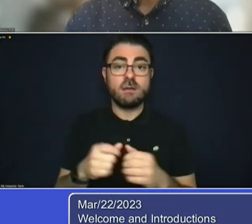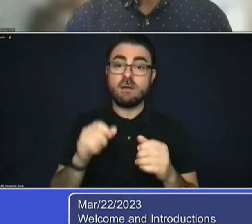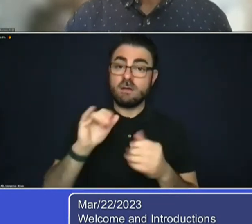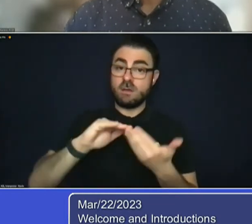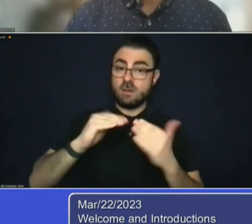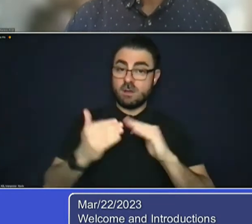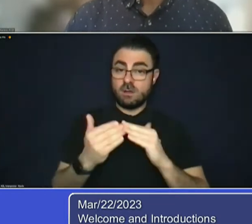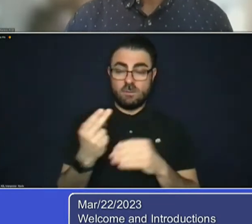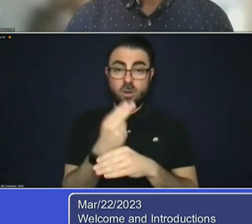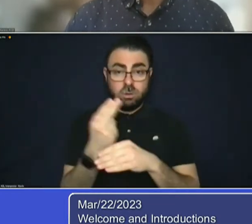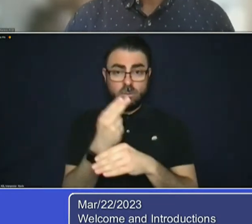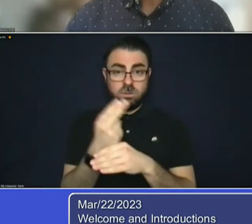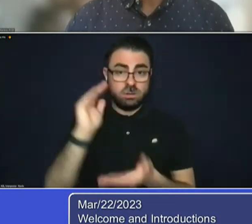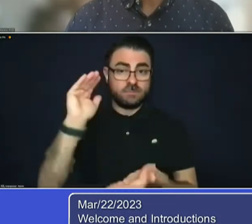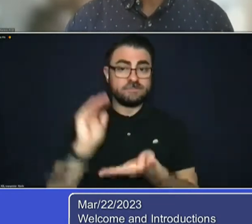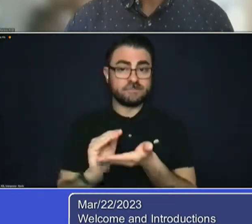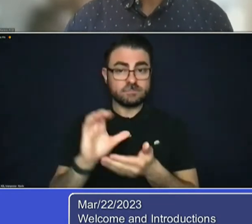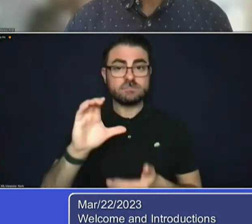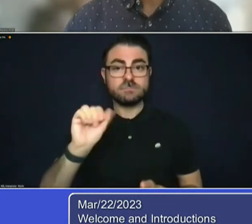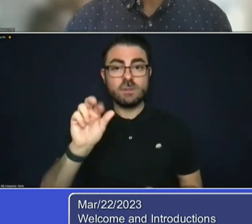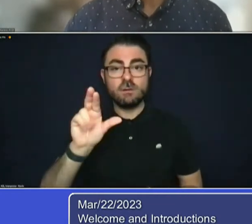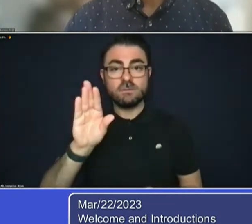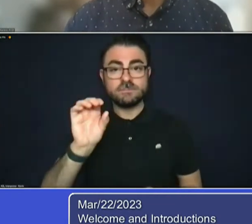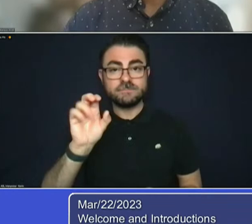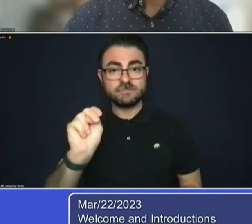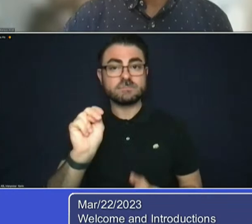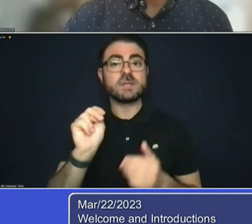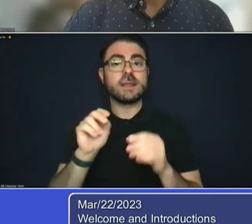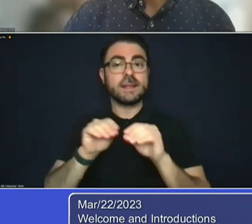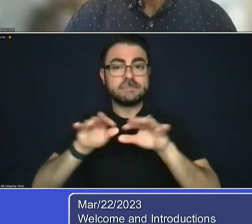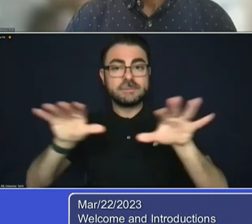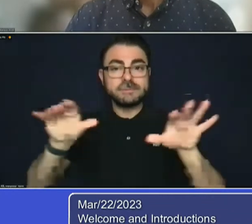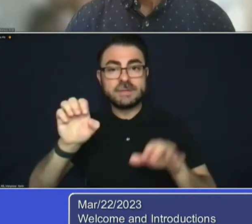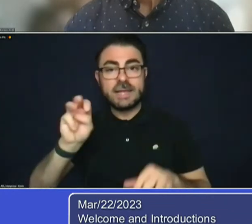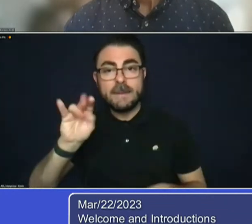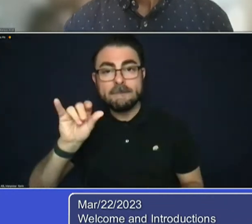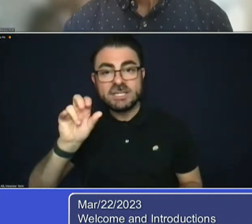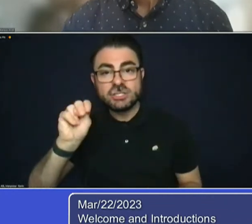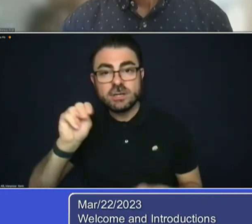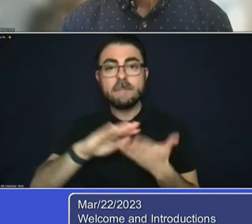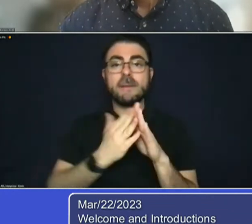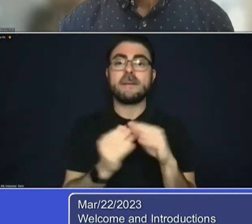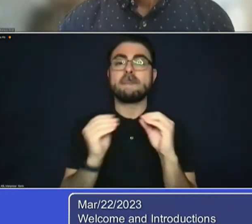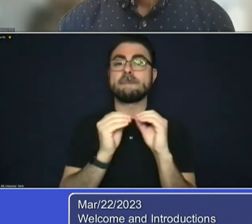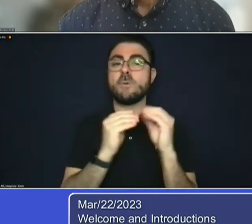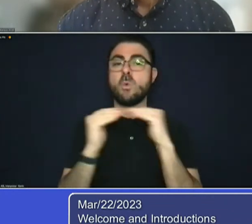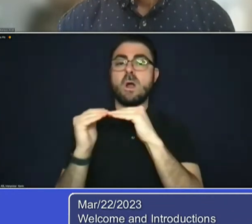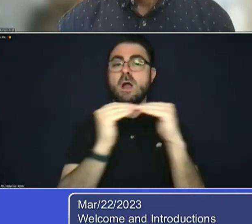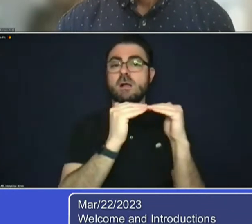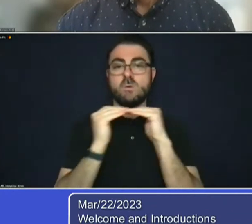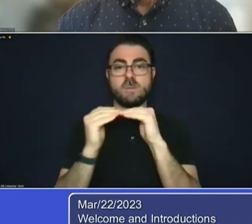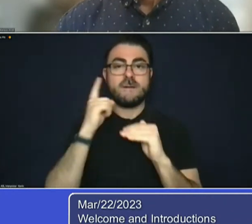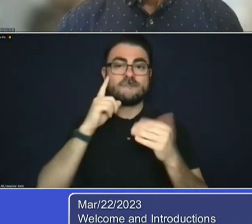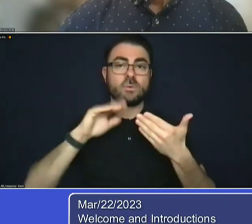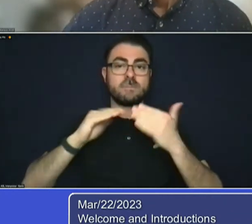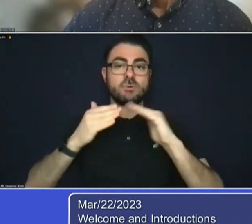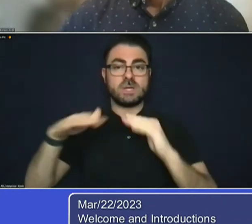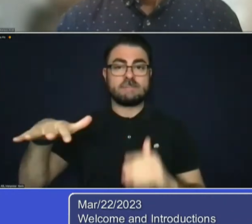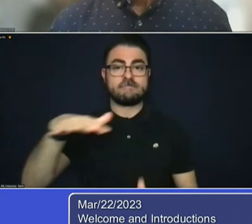IN A CLIMATE RESILIENT PORTLAND, AND A COMMUNITY THAT DOES SO IN